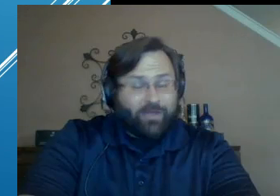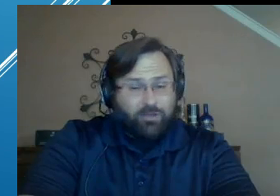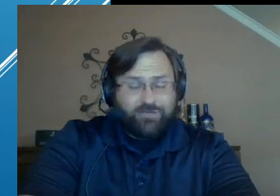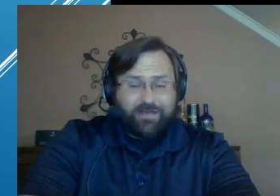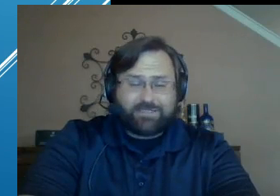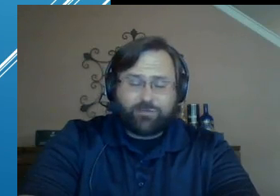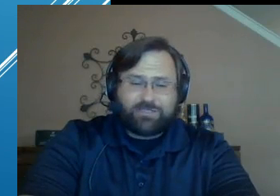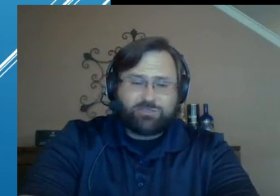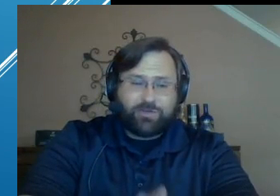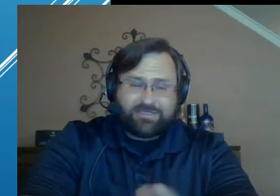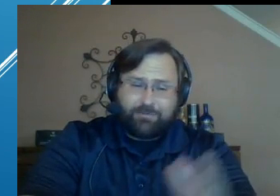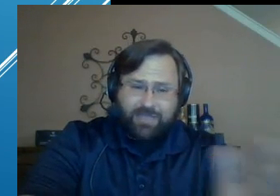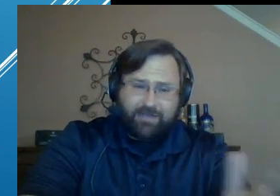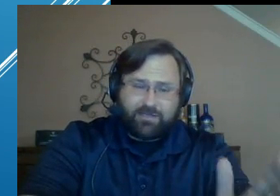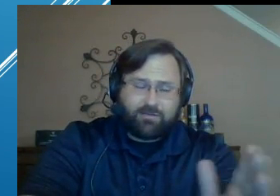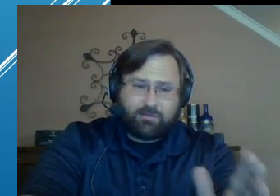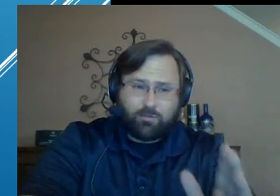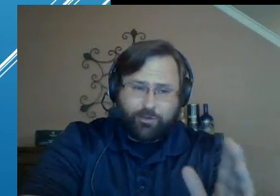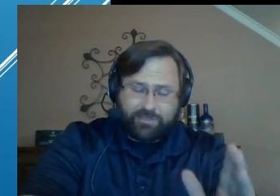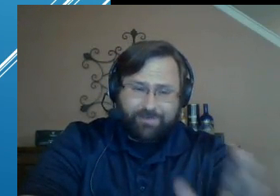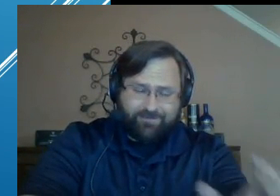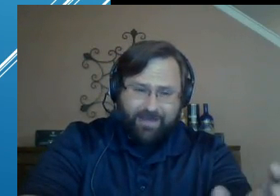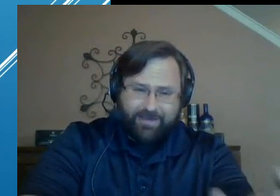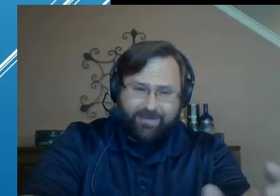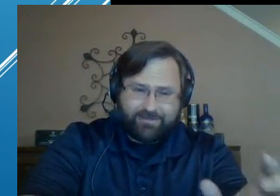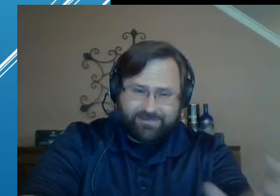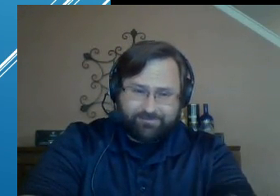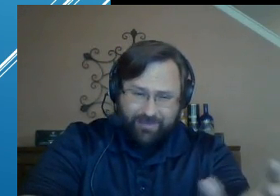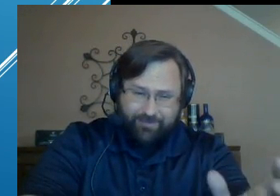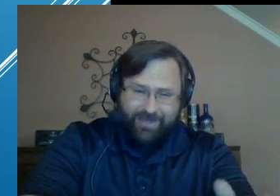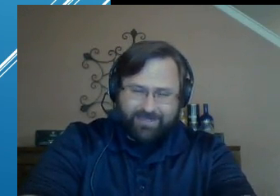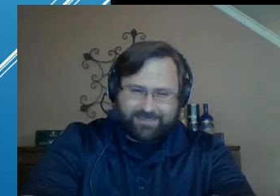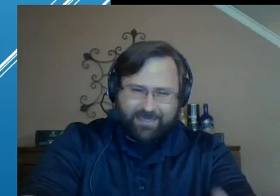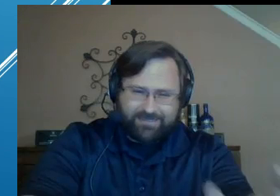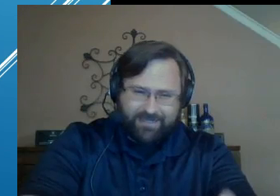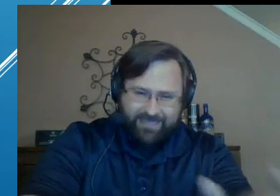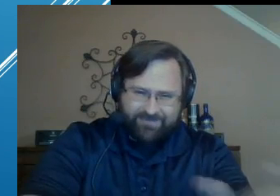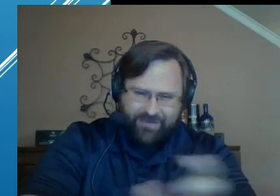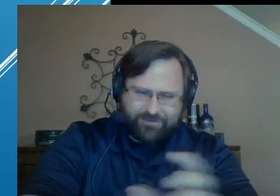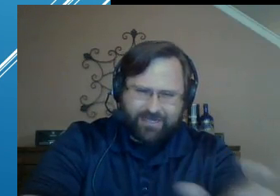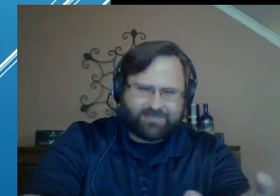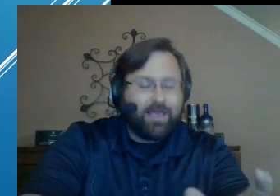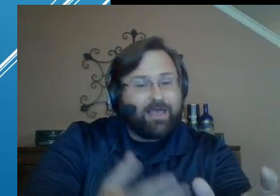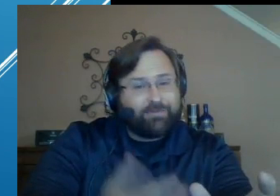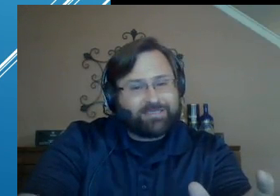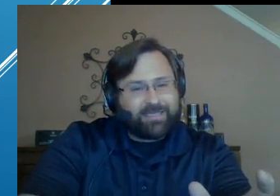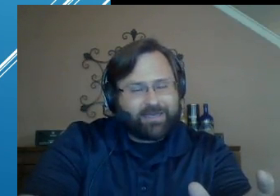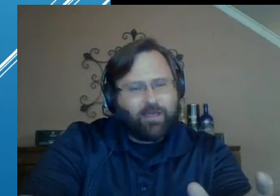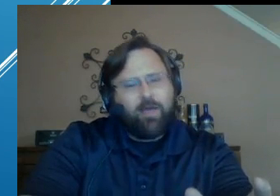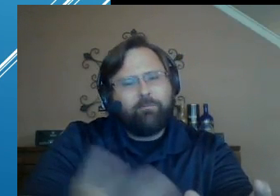we can also find situations where the subject where you expect to find it at the beginning of the sentence and SVO sentence can be deleted